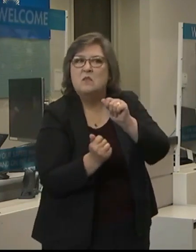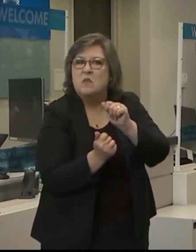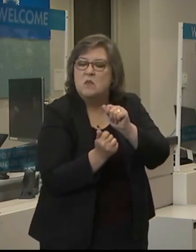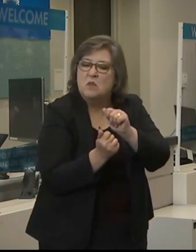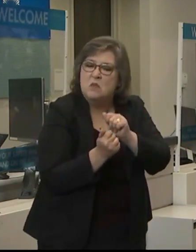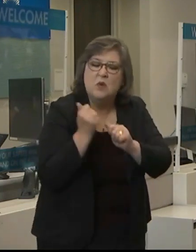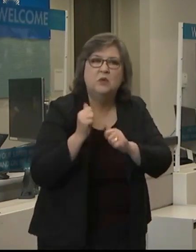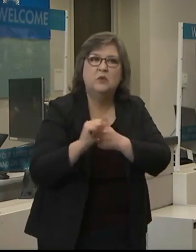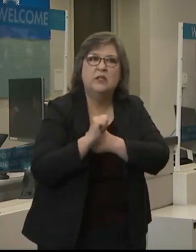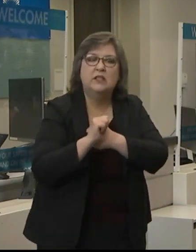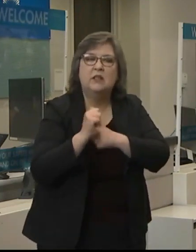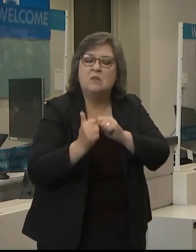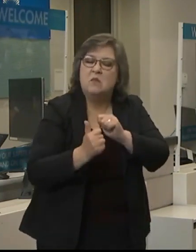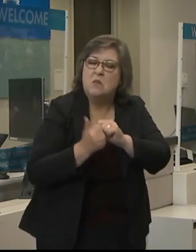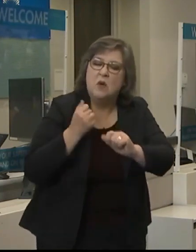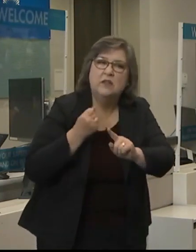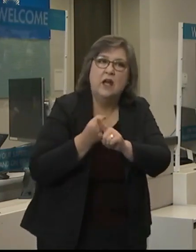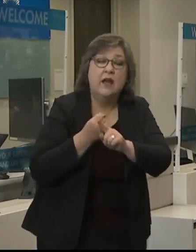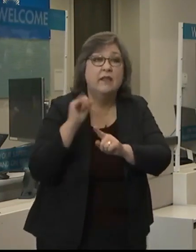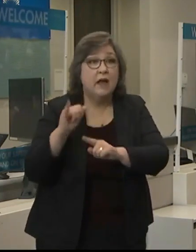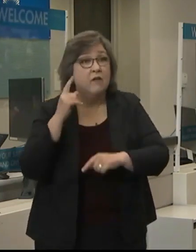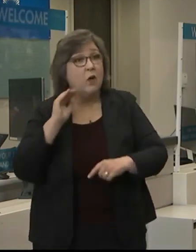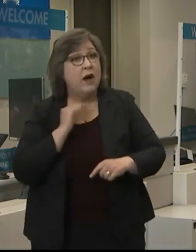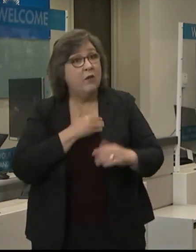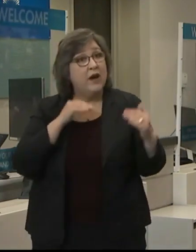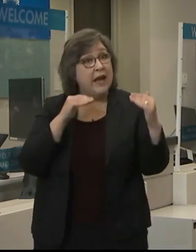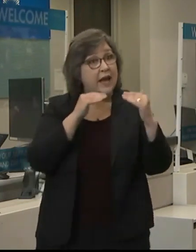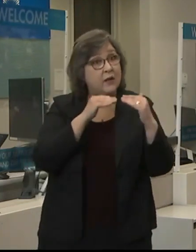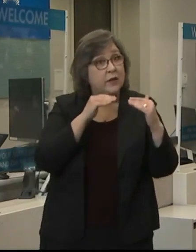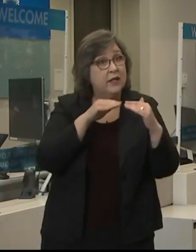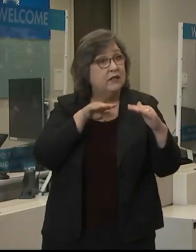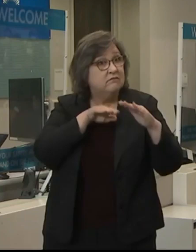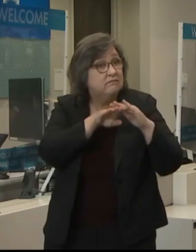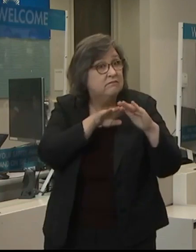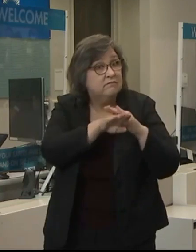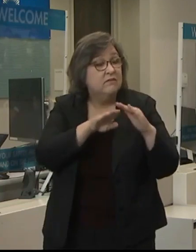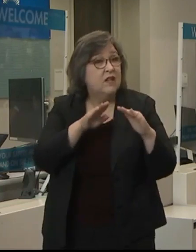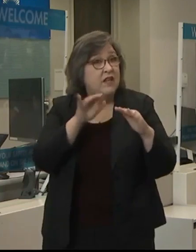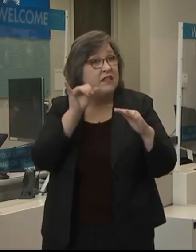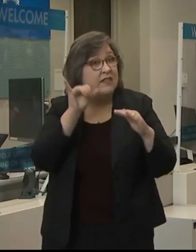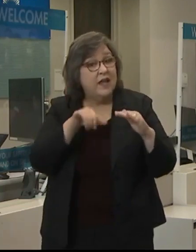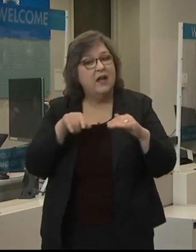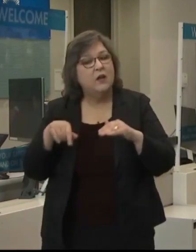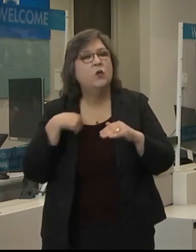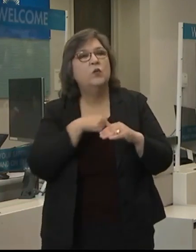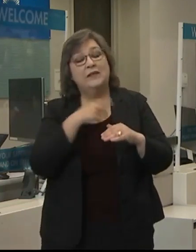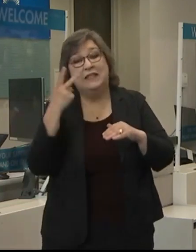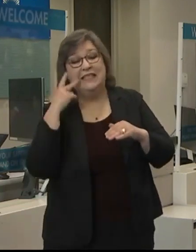our equity metric. We have actually seen a seven week consistent increase